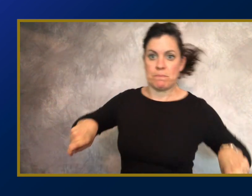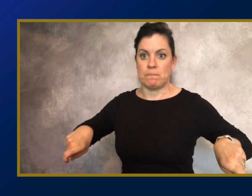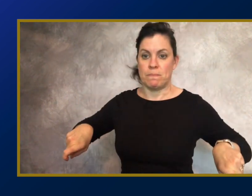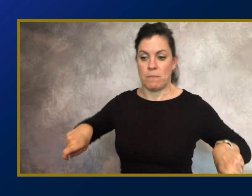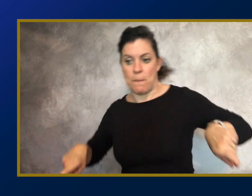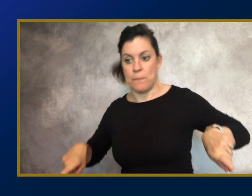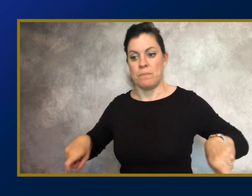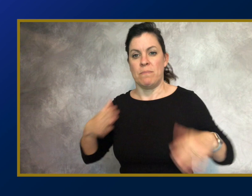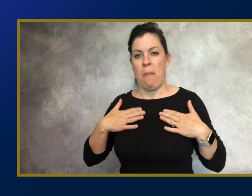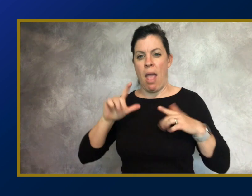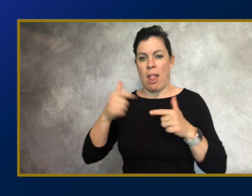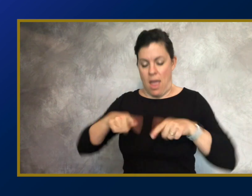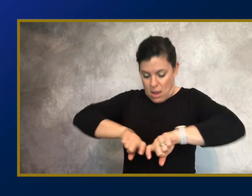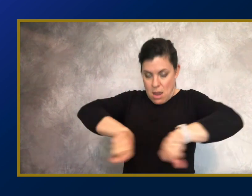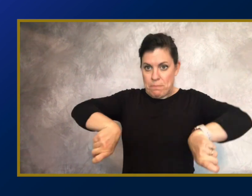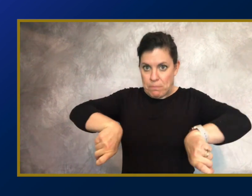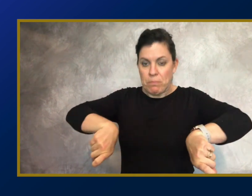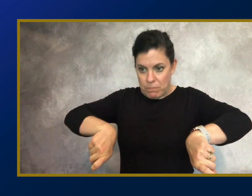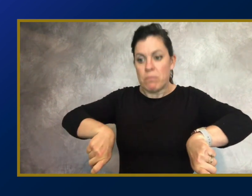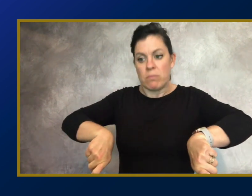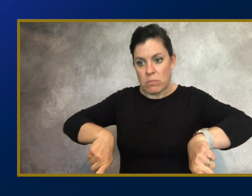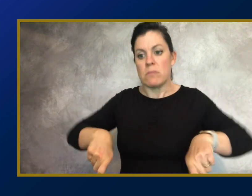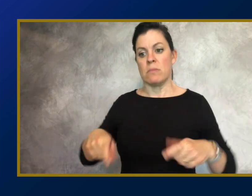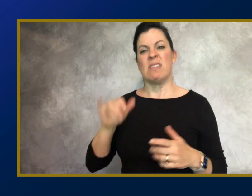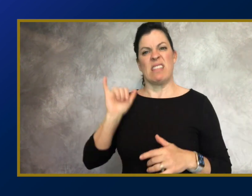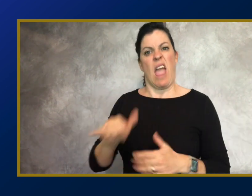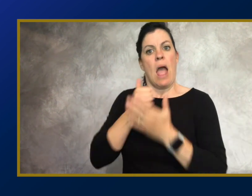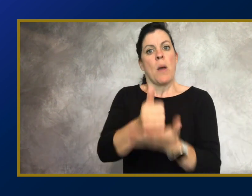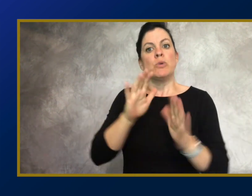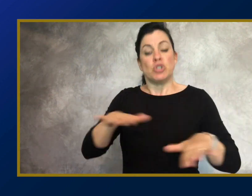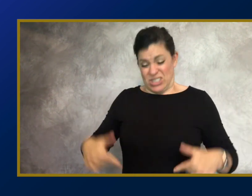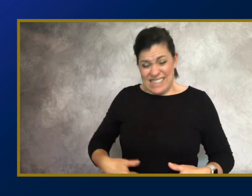you have a better chance of staying upright. It's easier for them. The problem with sitting in a W